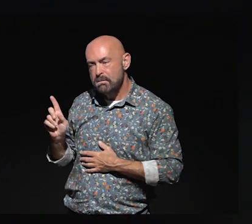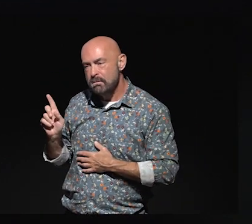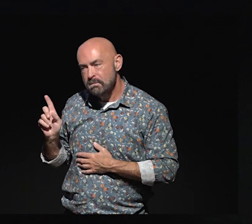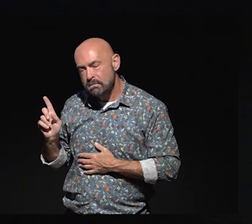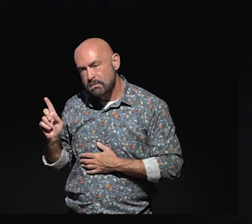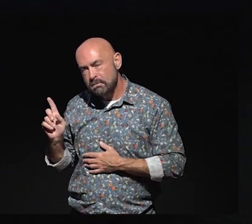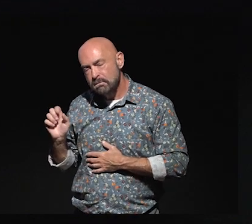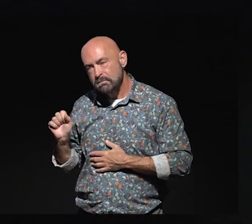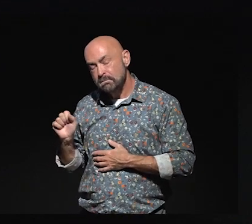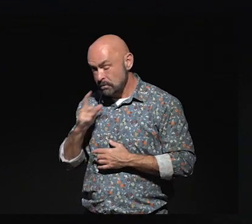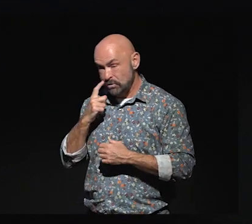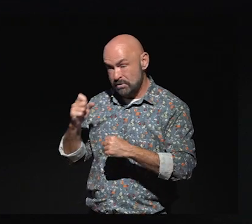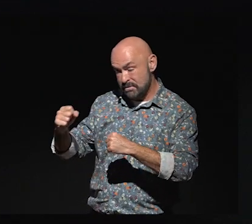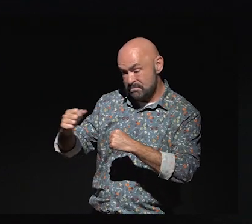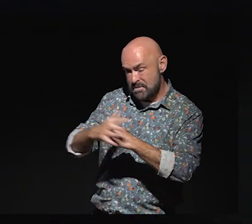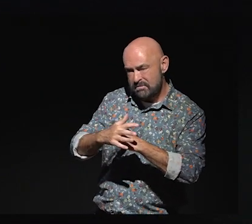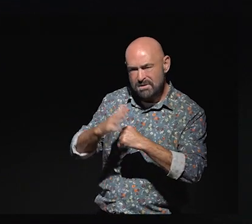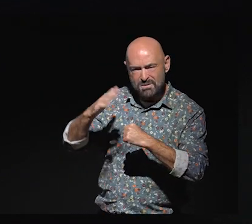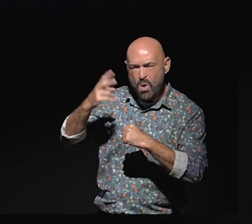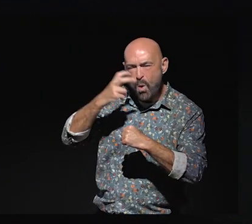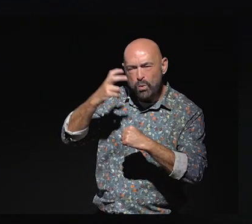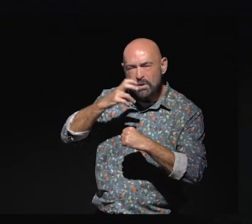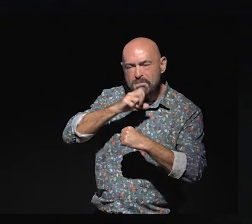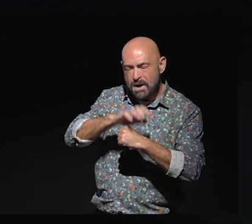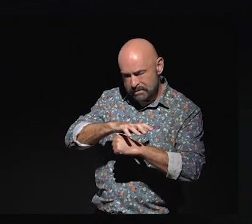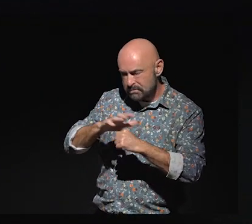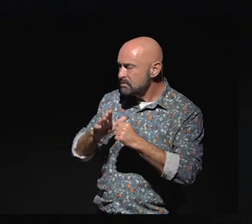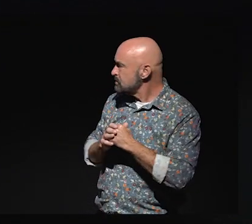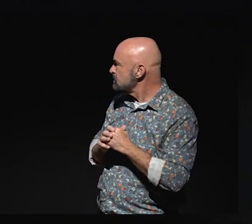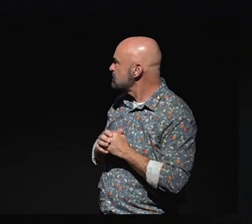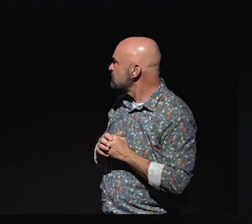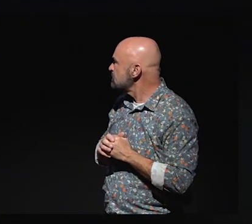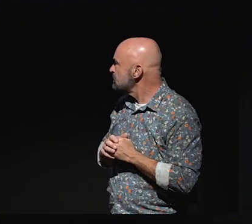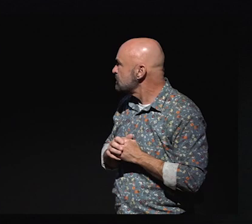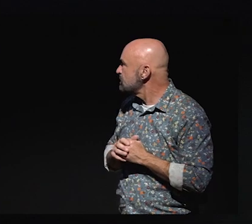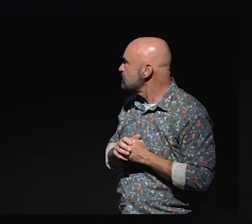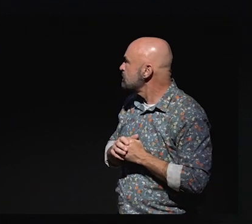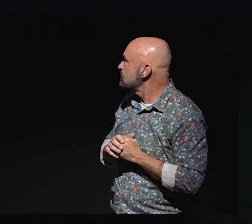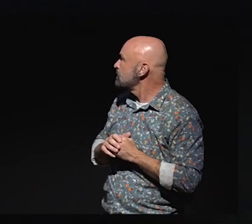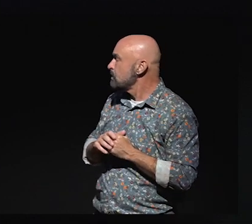who has just married a much older man, Monsieur Moitessier. Her family name is de Foucauld.